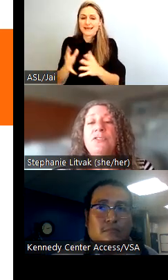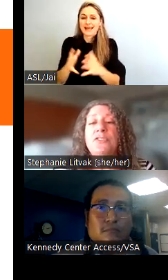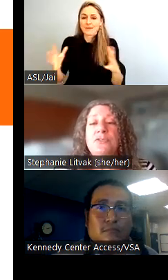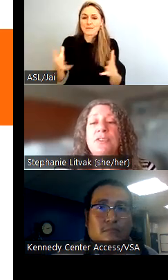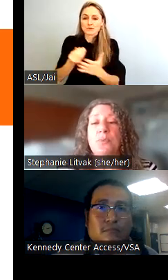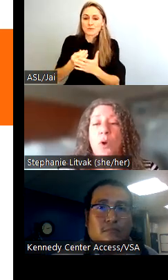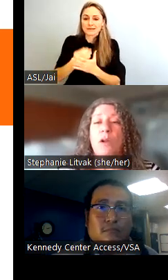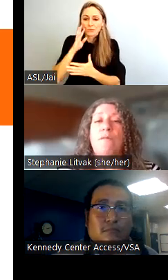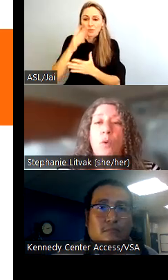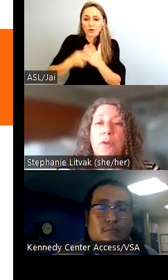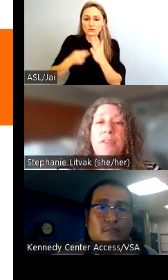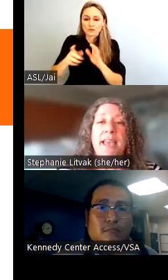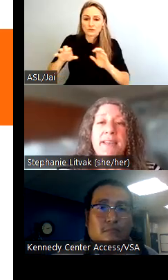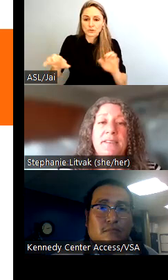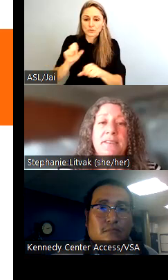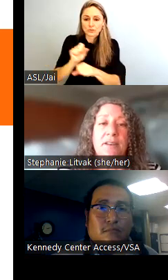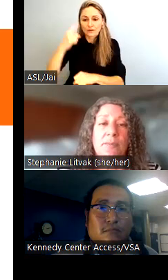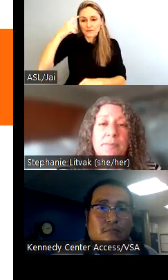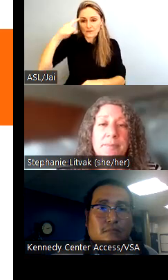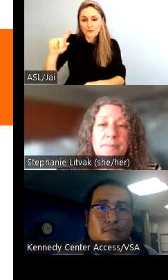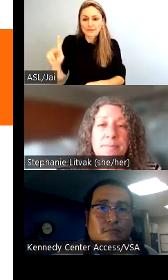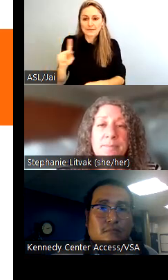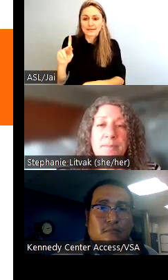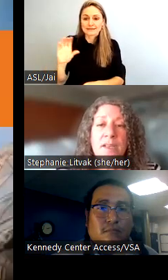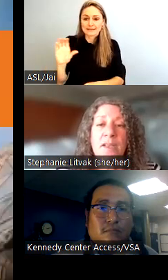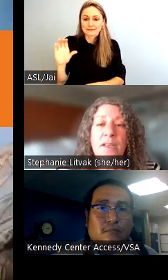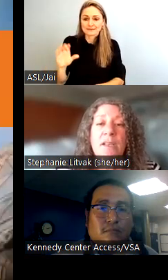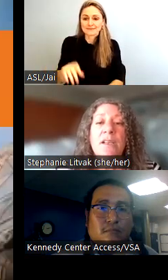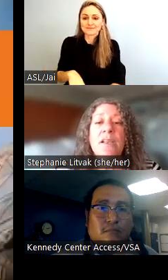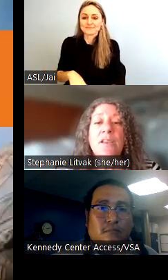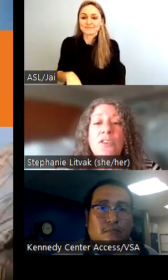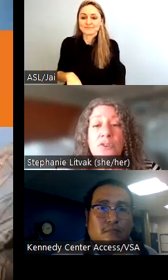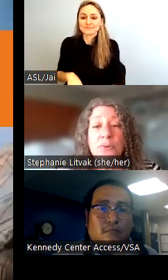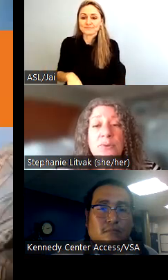do this work for the Kennedy Center.